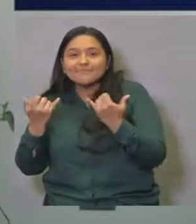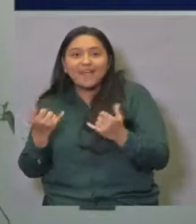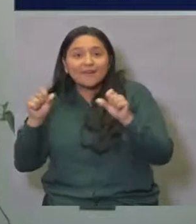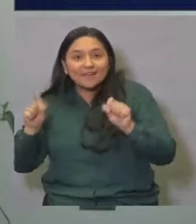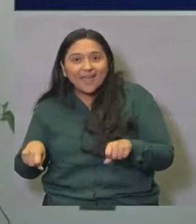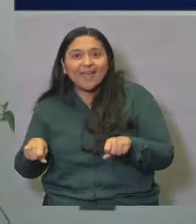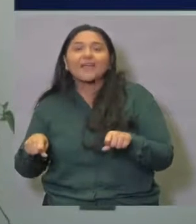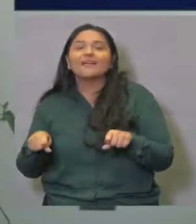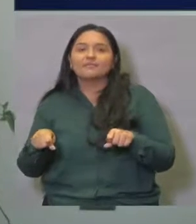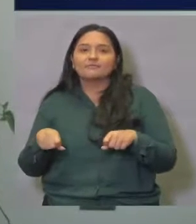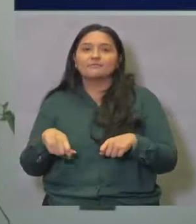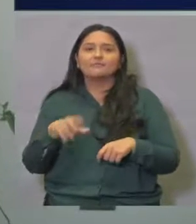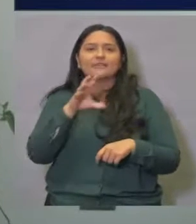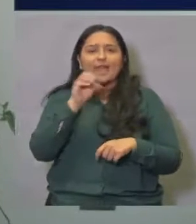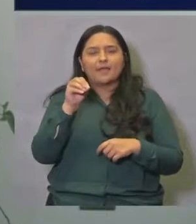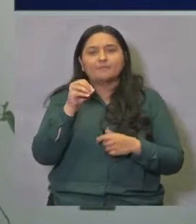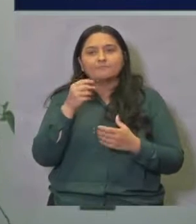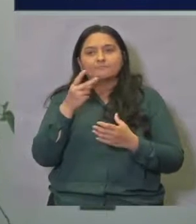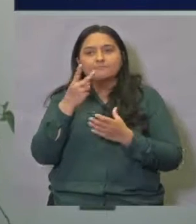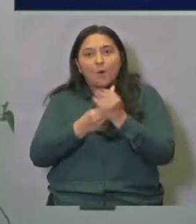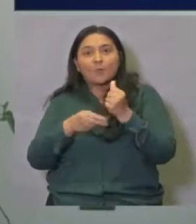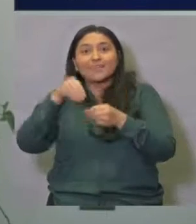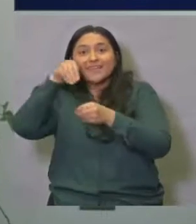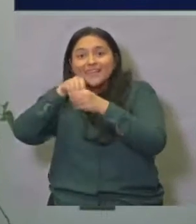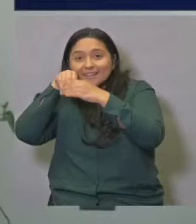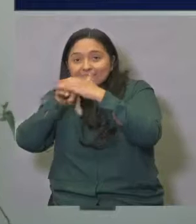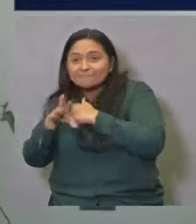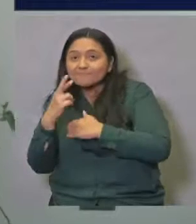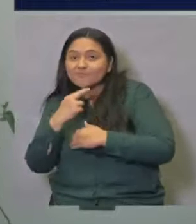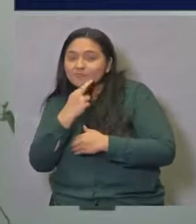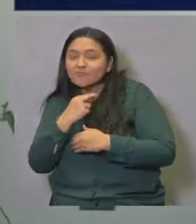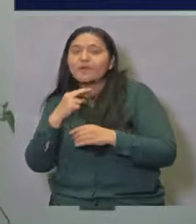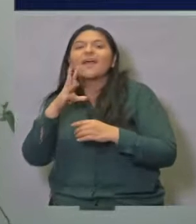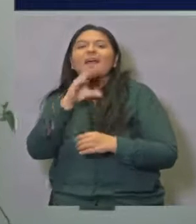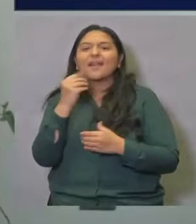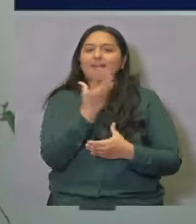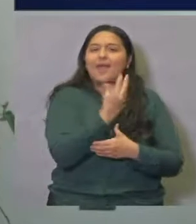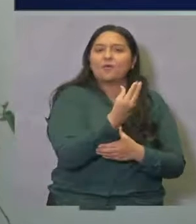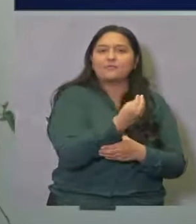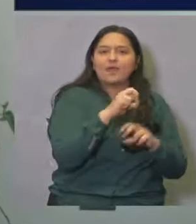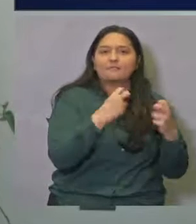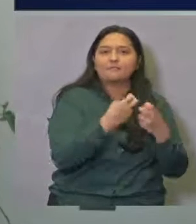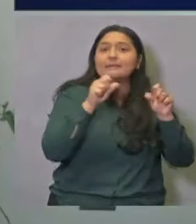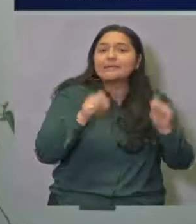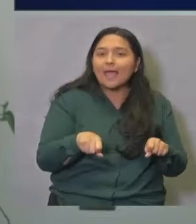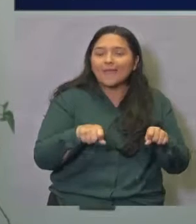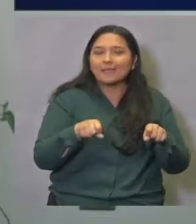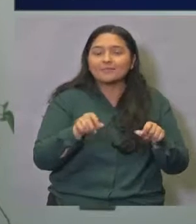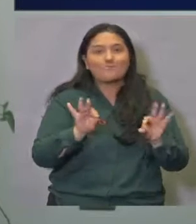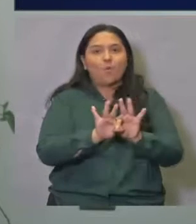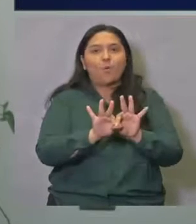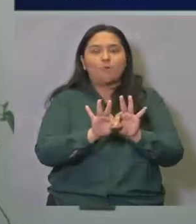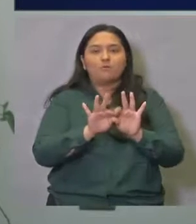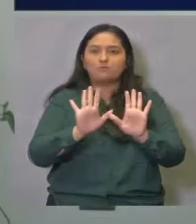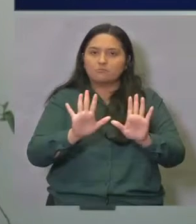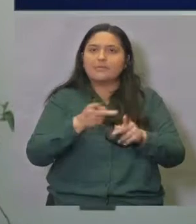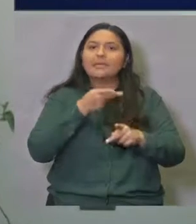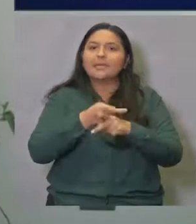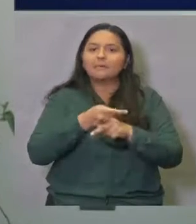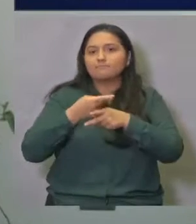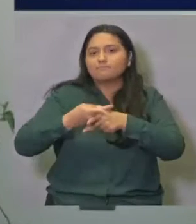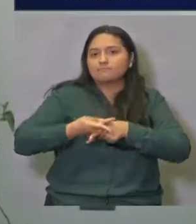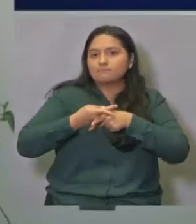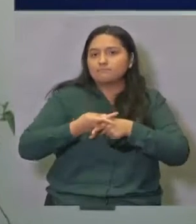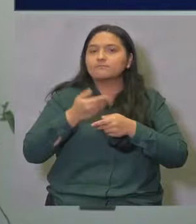OFFERING US, NOW OPPORTUNITIES